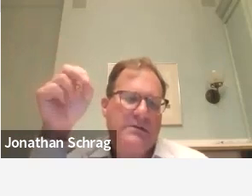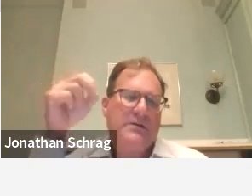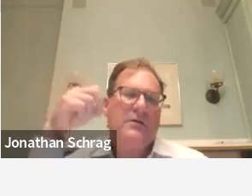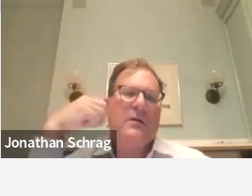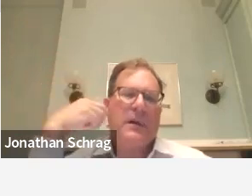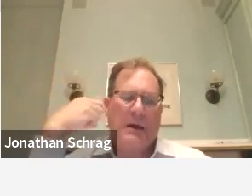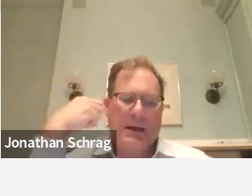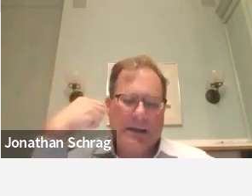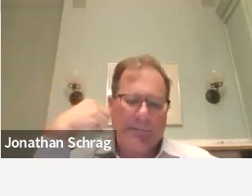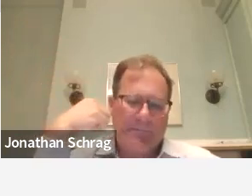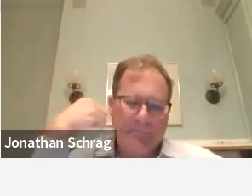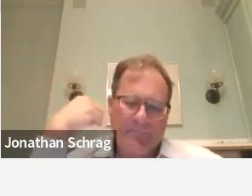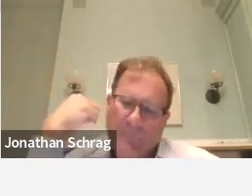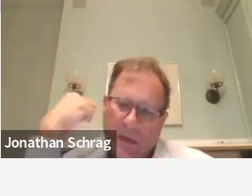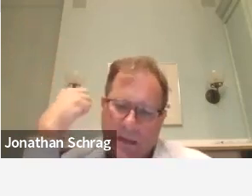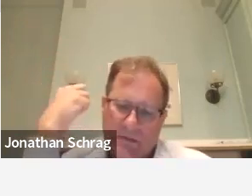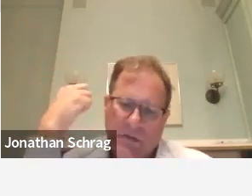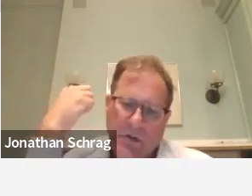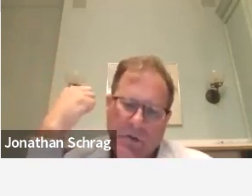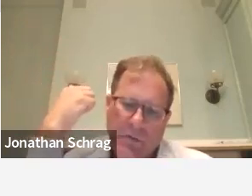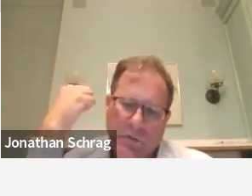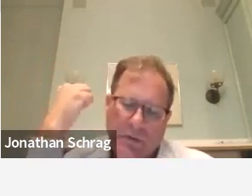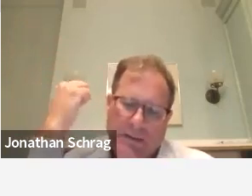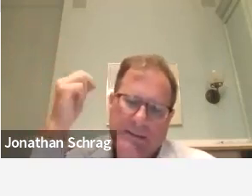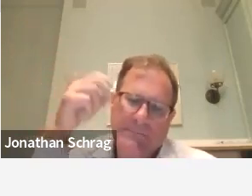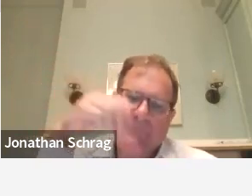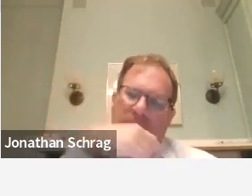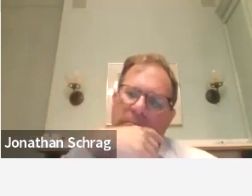preparation tips that are specific to the deployment of zero-emission